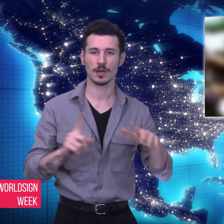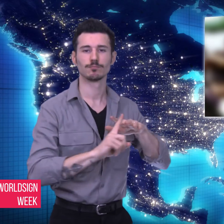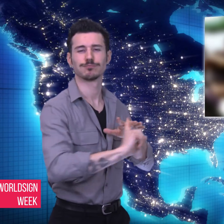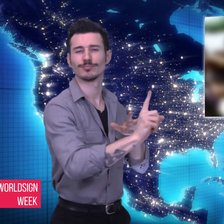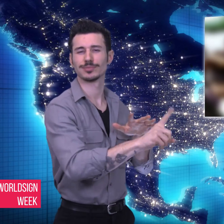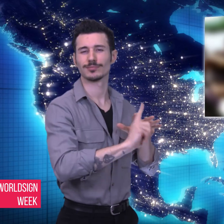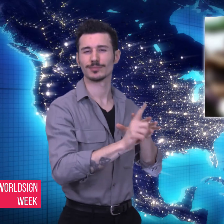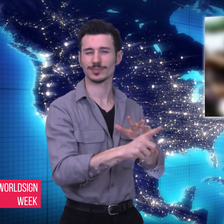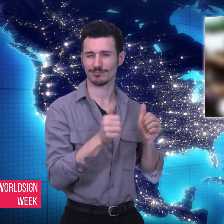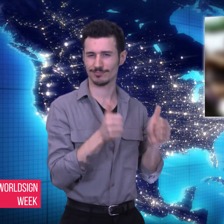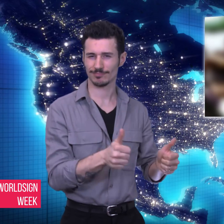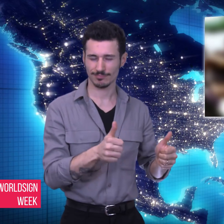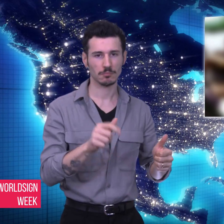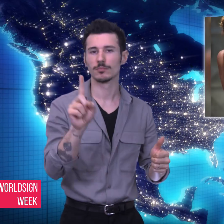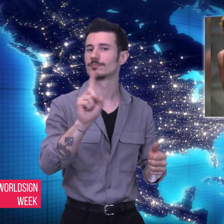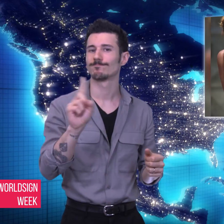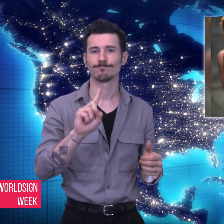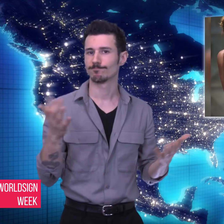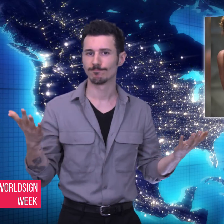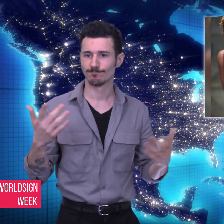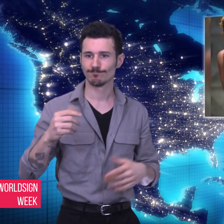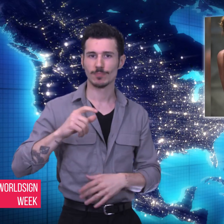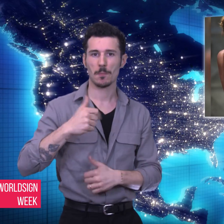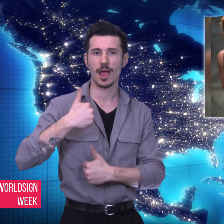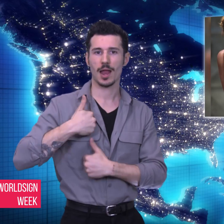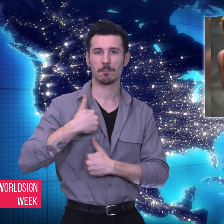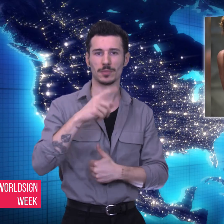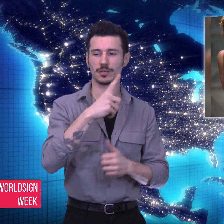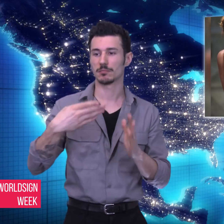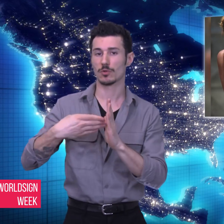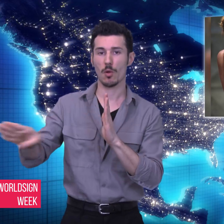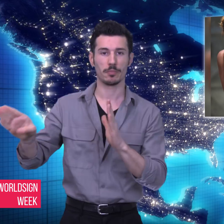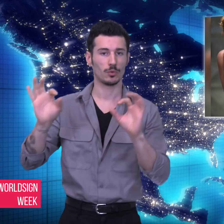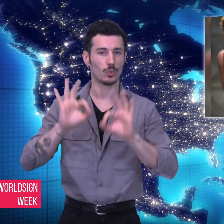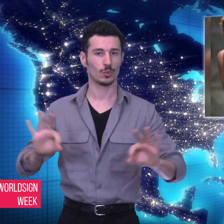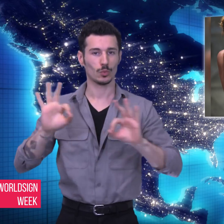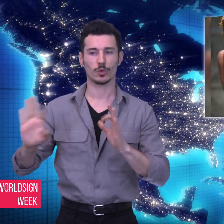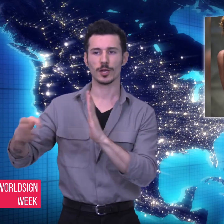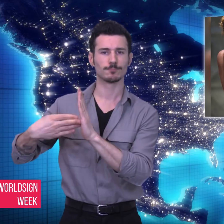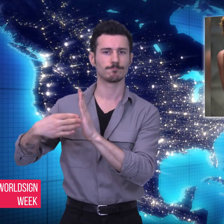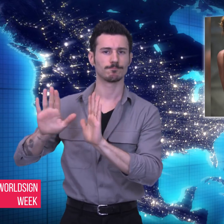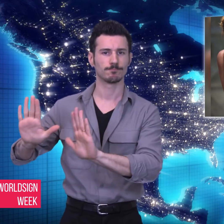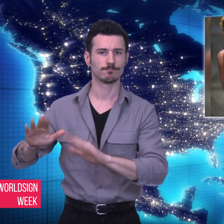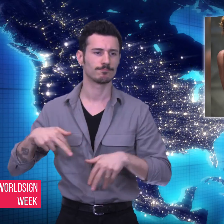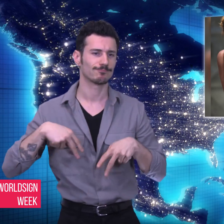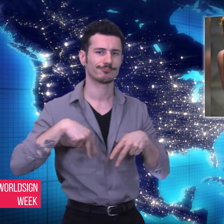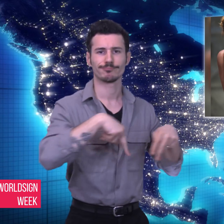The guards, however did not open the doors